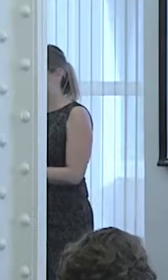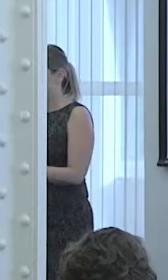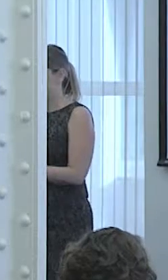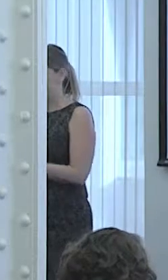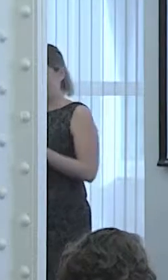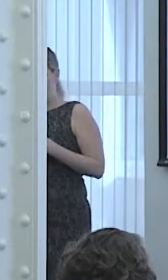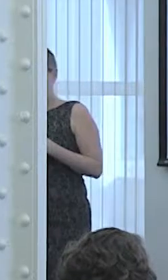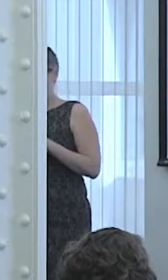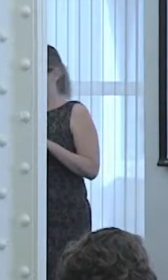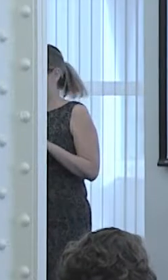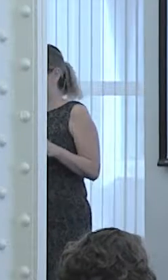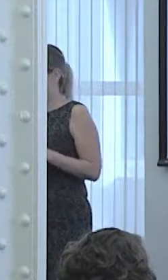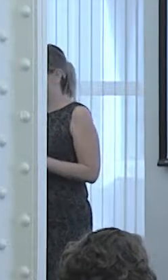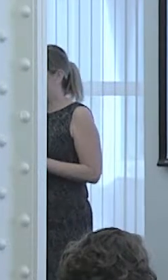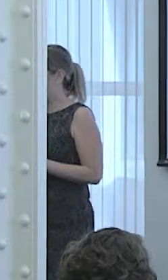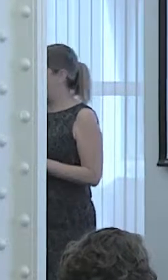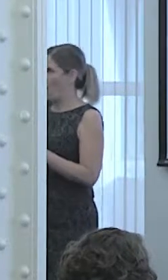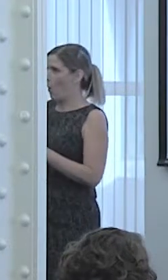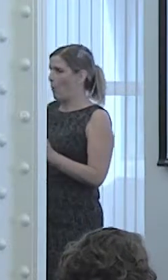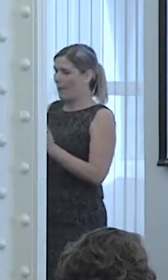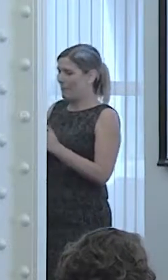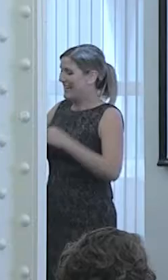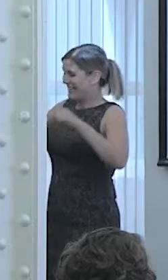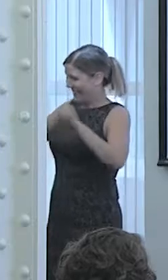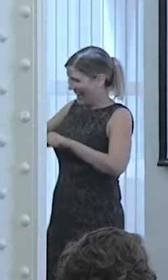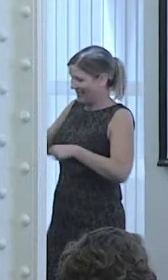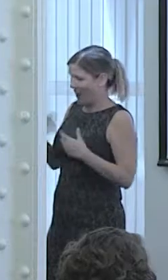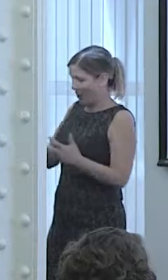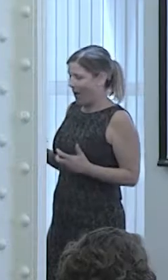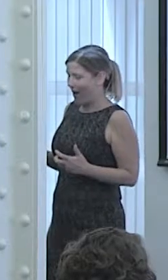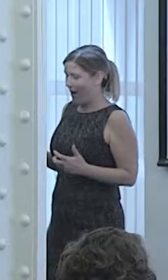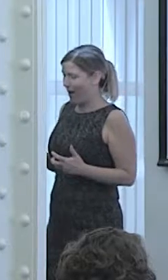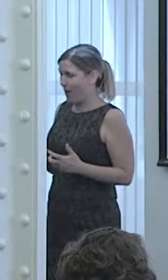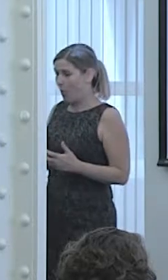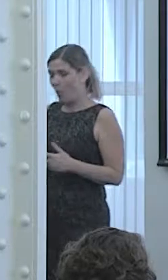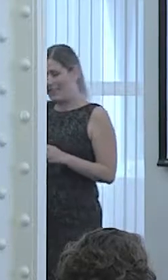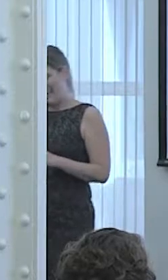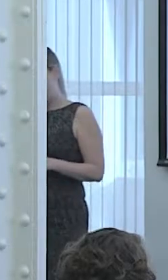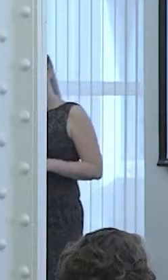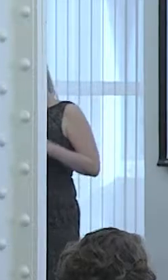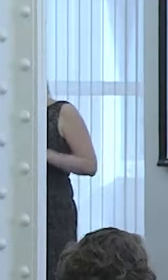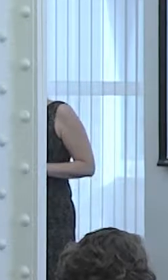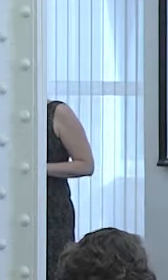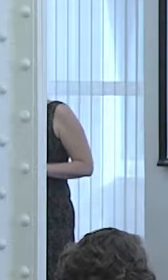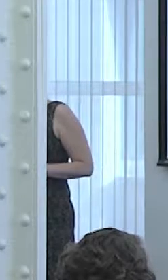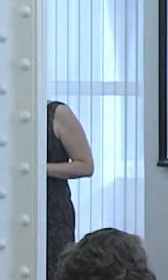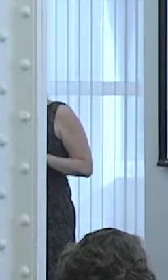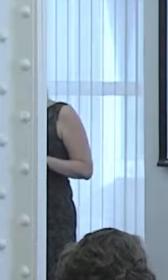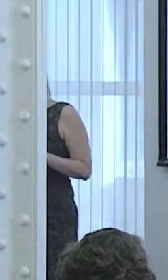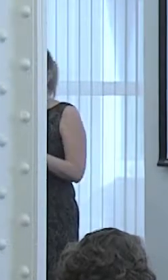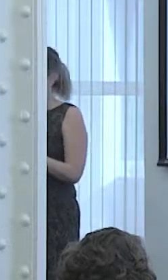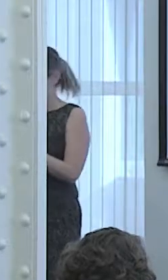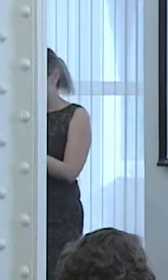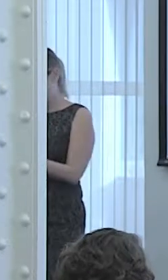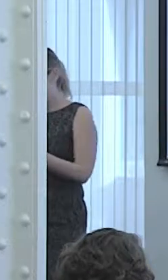Not just saying yes I want to do the thing, or yes I agree to this. Safe words are a thing first of all.